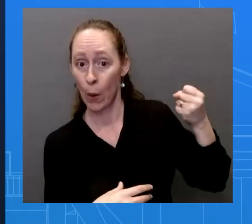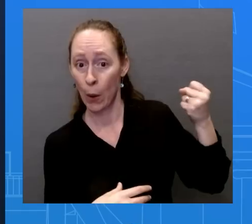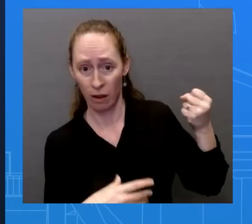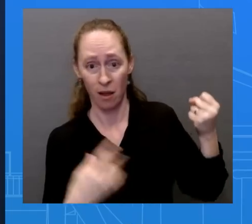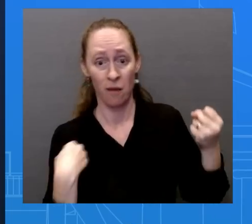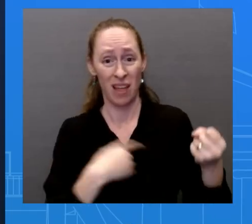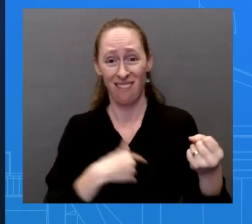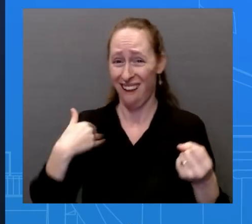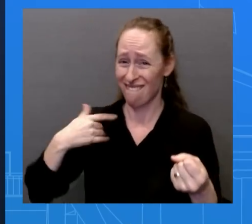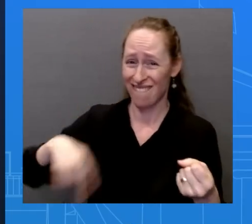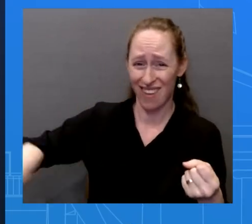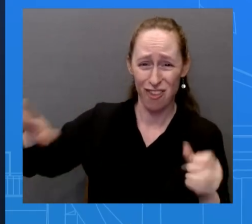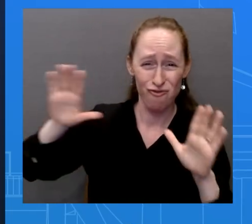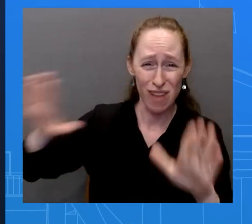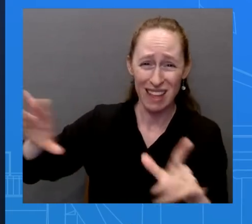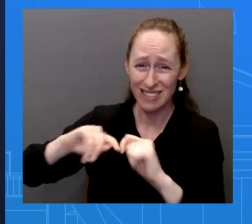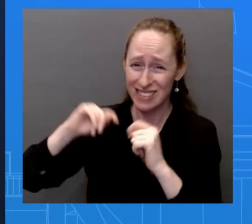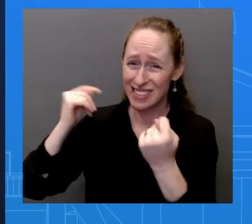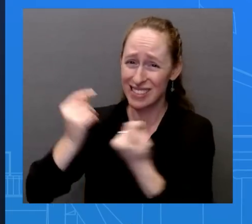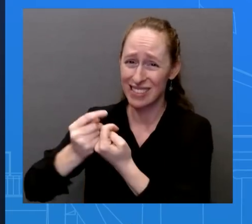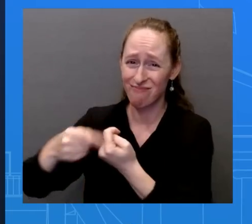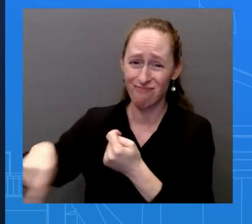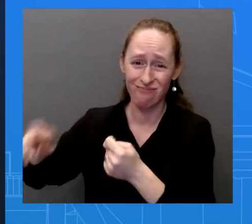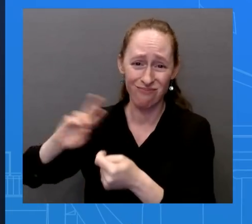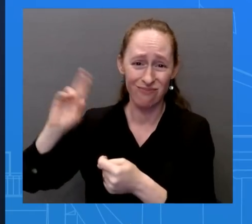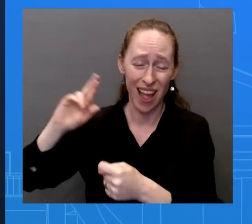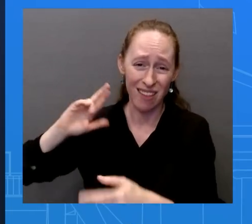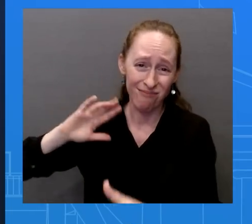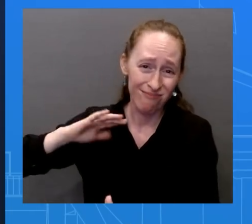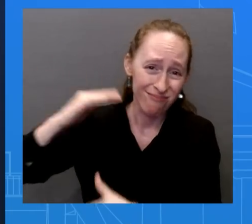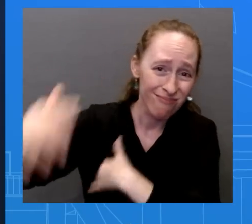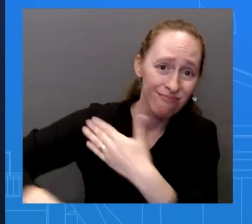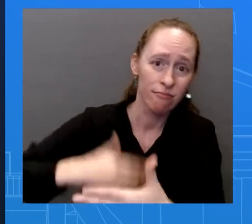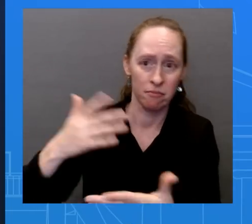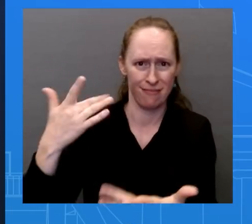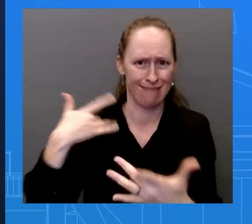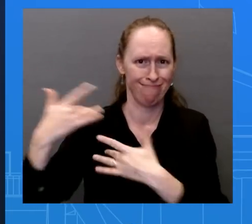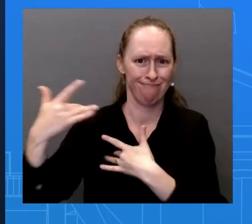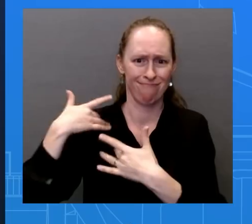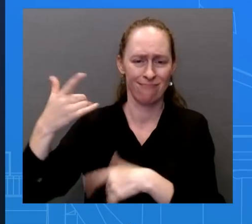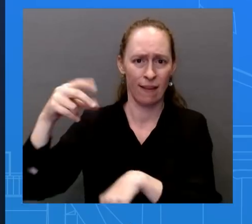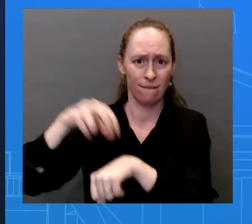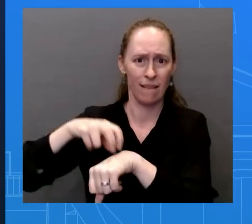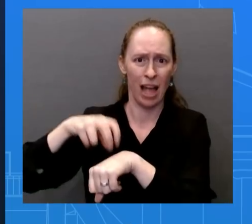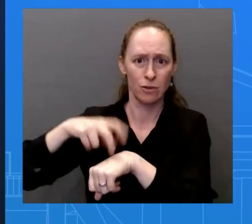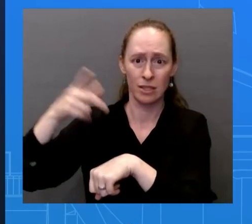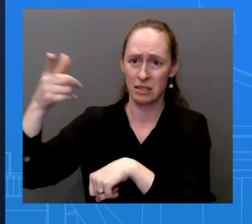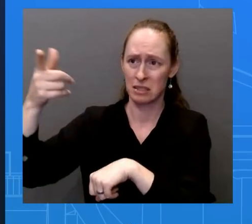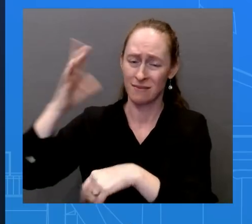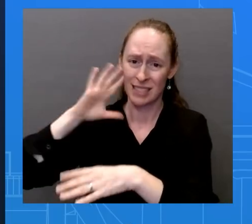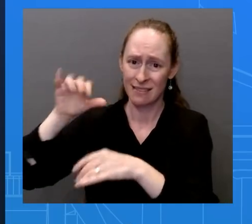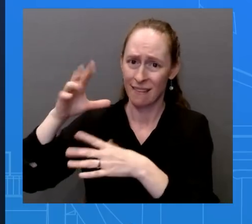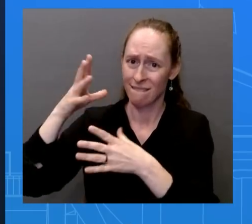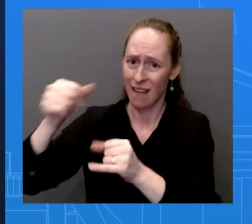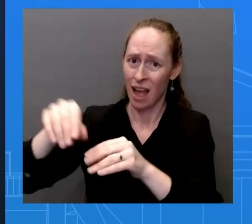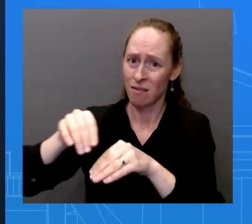Congress has been a great partner in the past. I remain hopeful that Congress will step up again. But it is undoubtedly true that congressional inaction